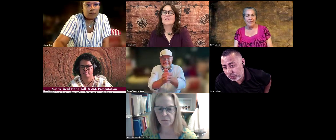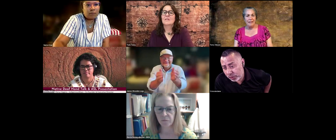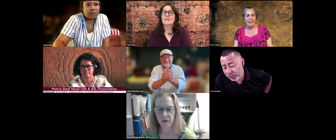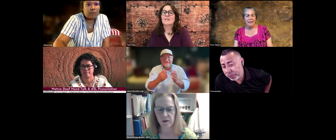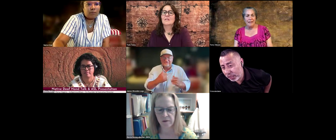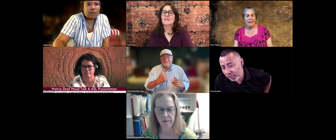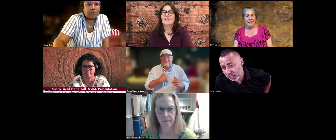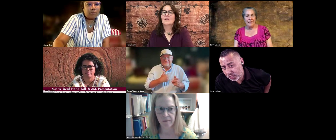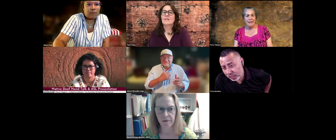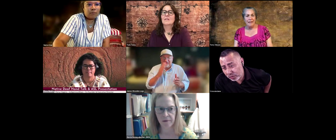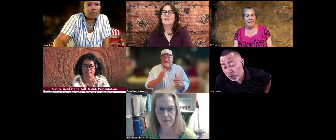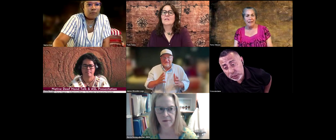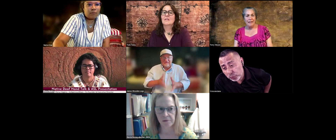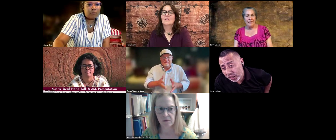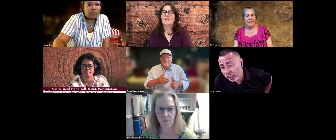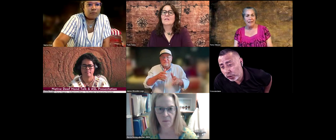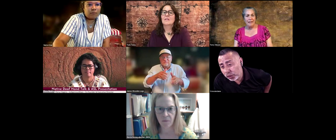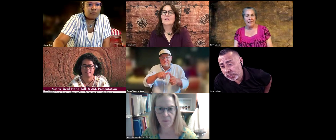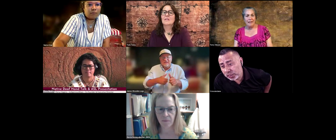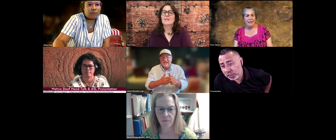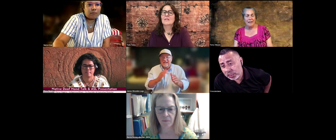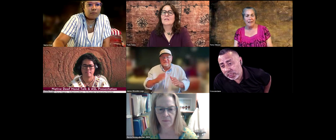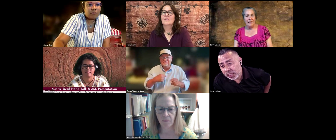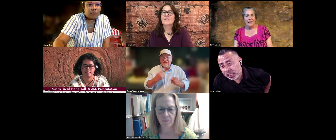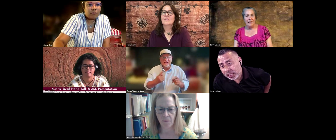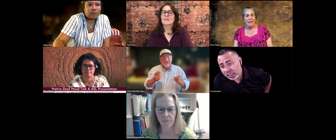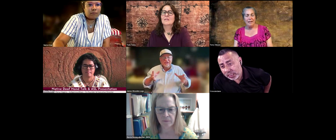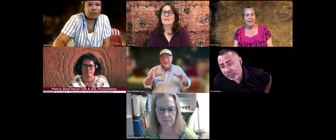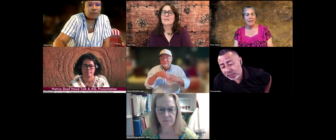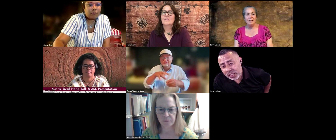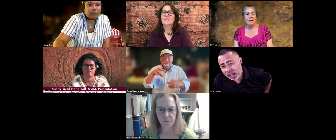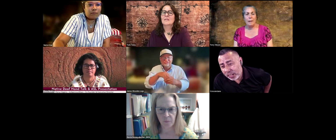And it'll create a strong bond between the parent and the child, which is what I encourage.